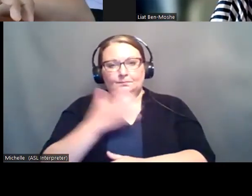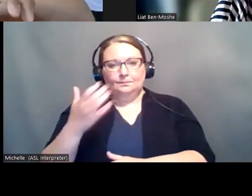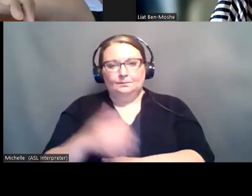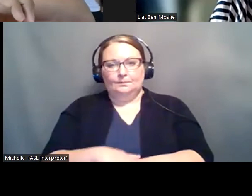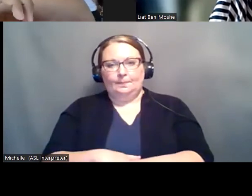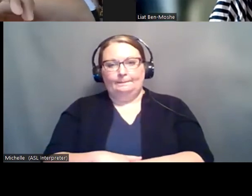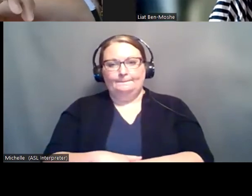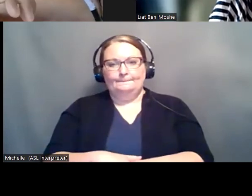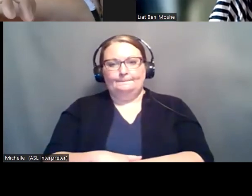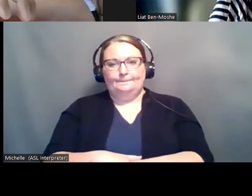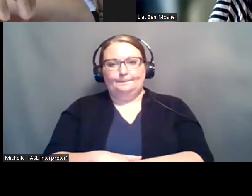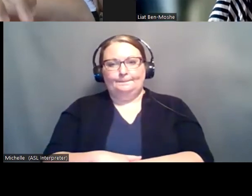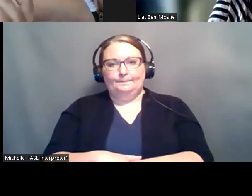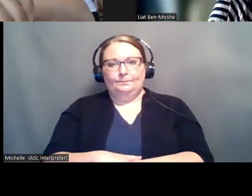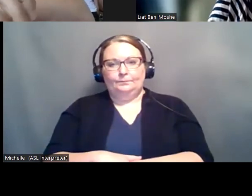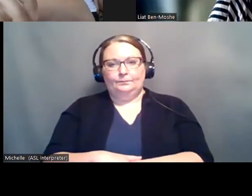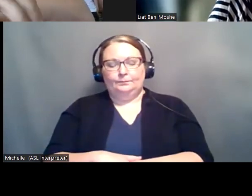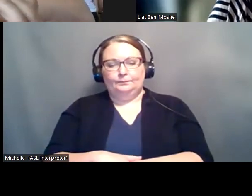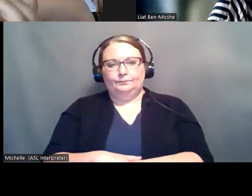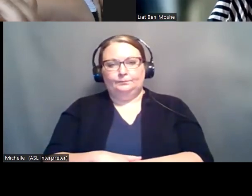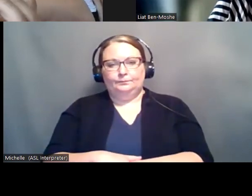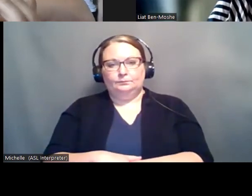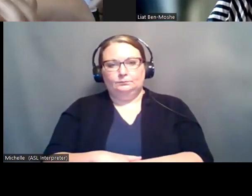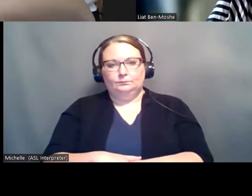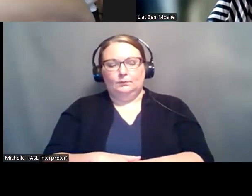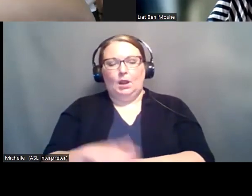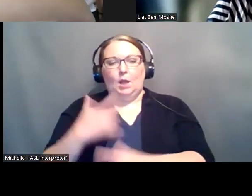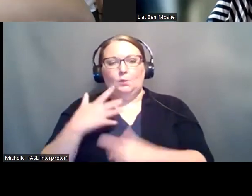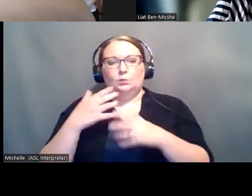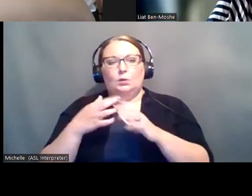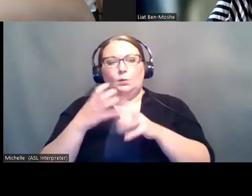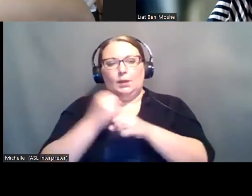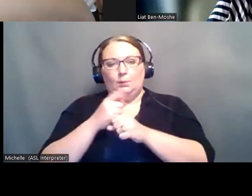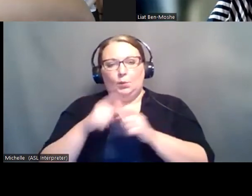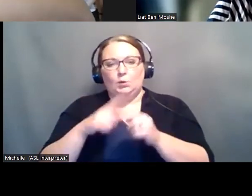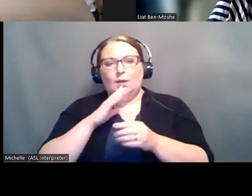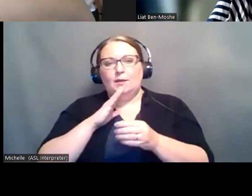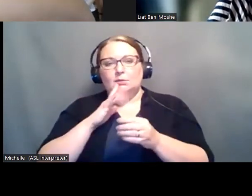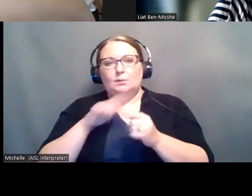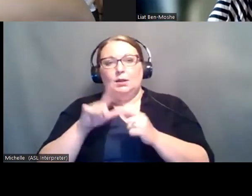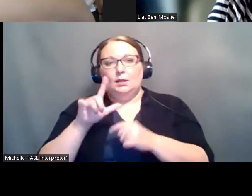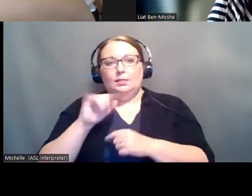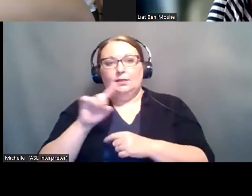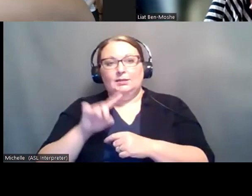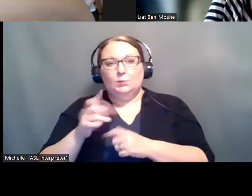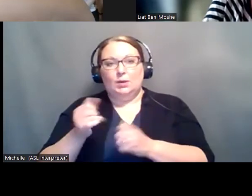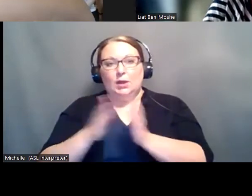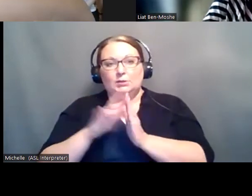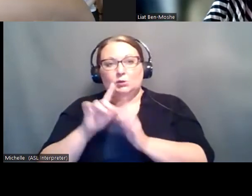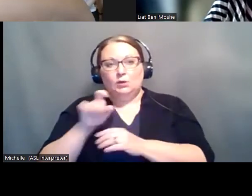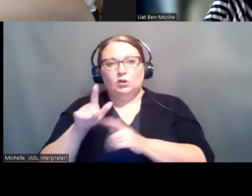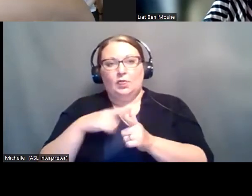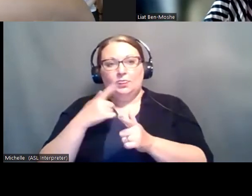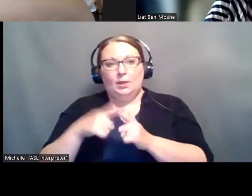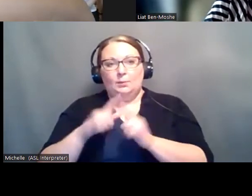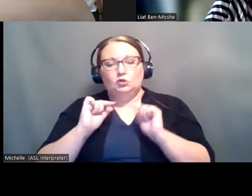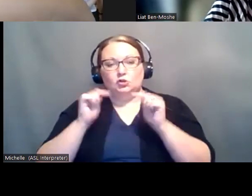Thank you, Kara. I'm gonna try to recap what you asked in the chat. But Liz, would you like to ask a question and then we can turn it over for some answers?